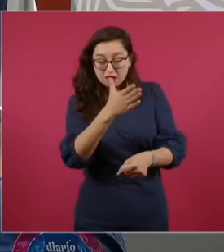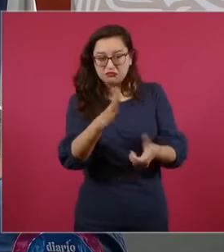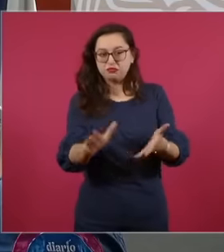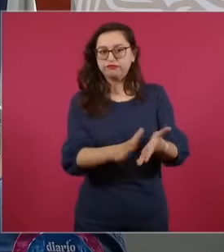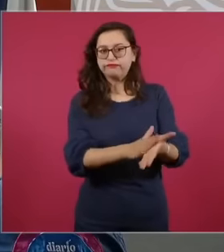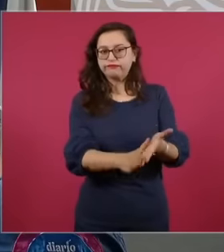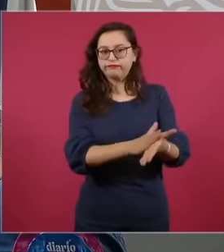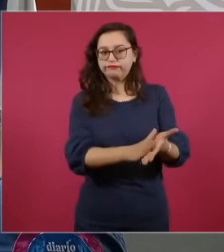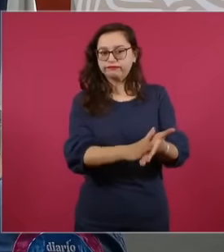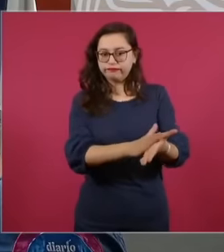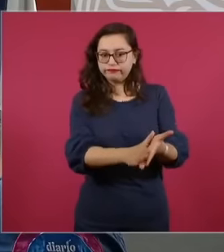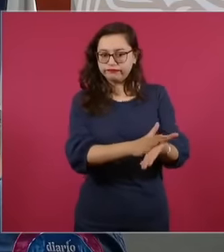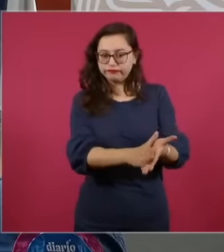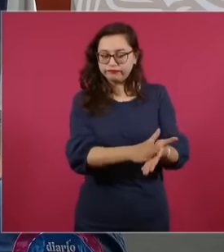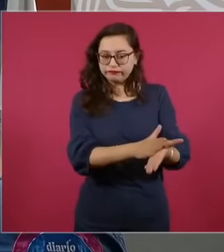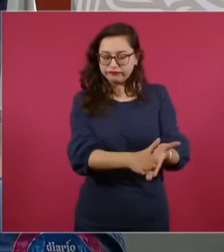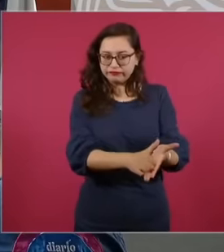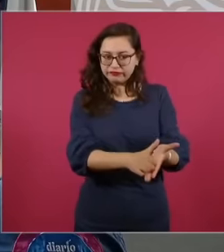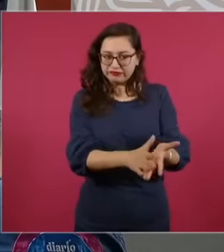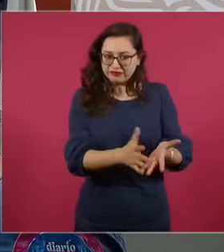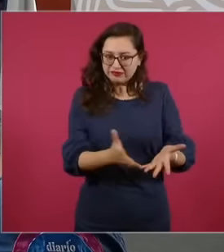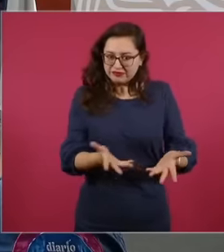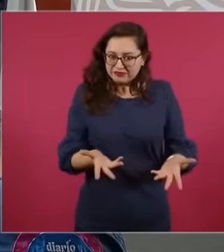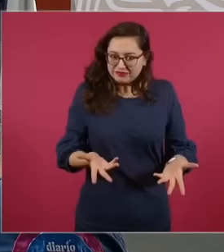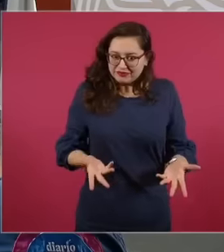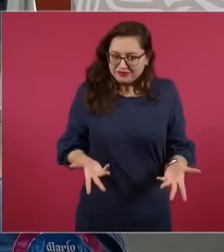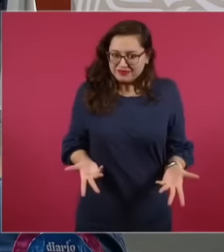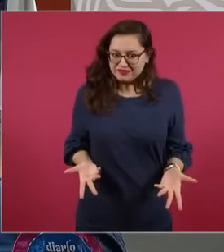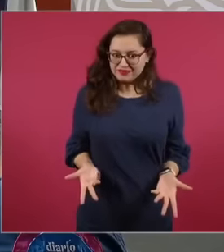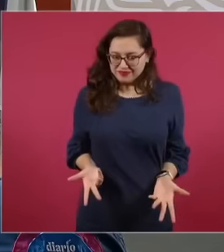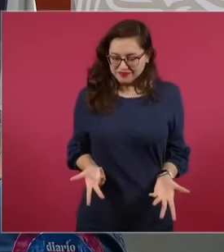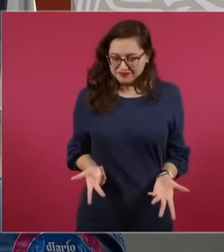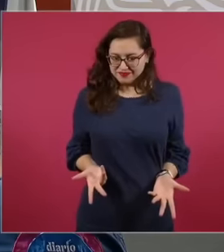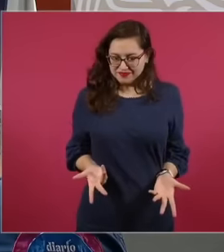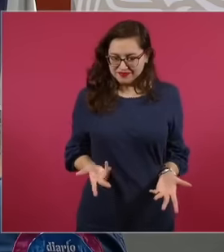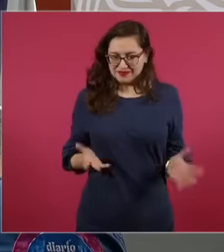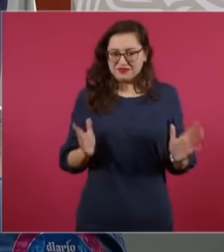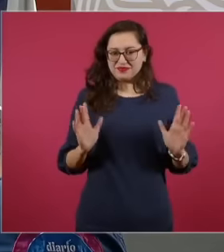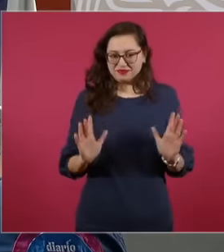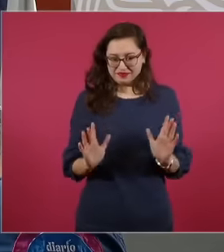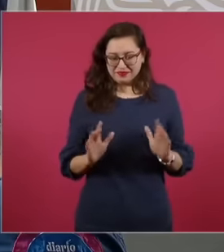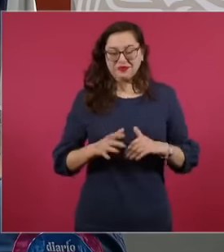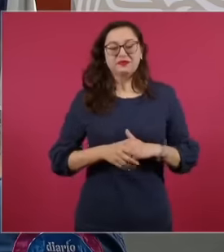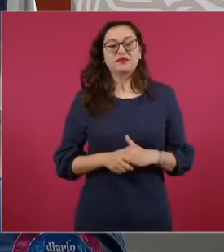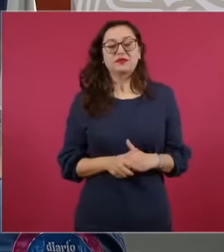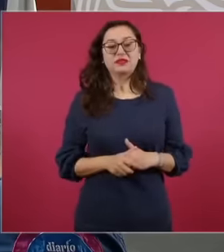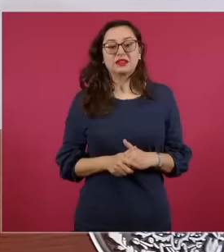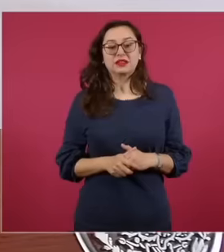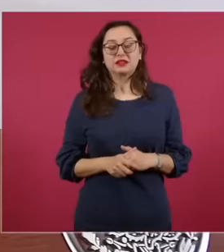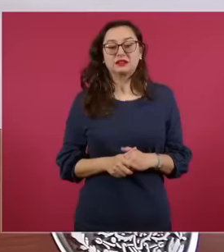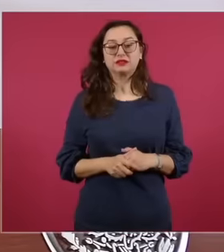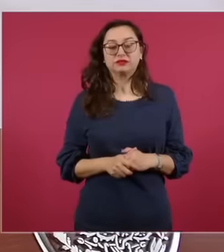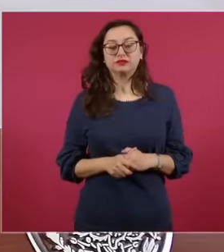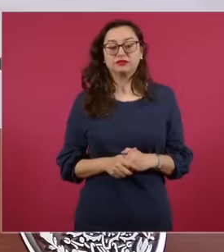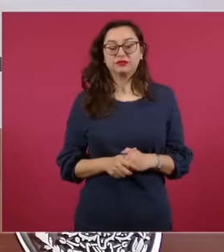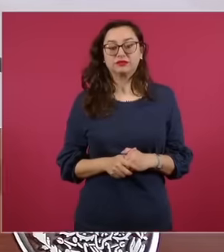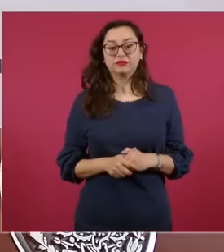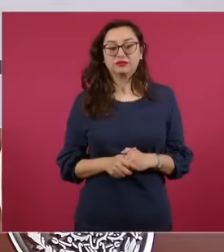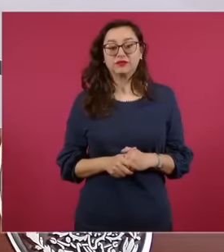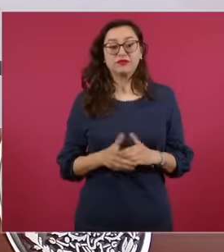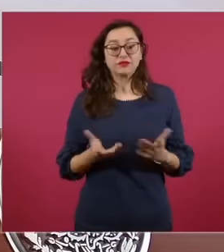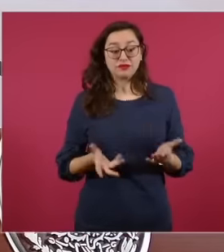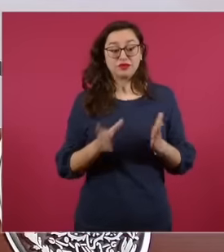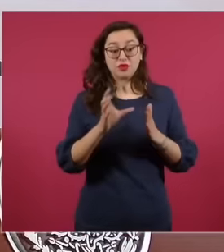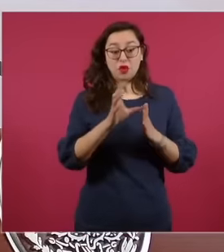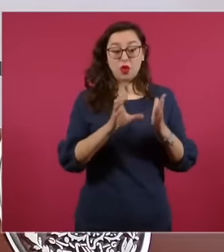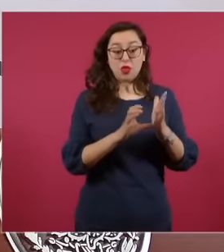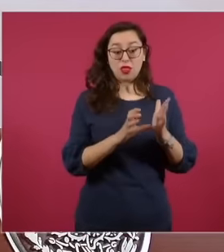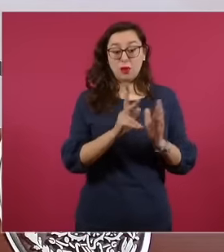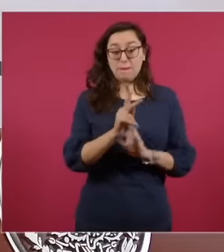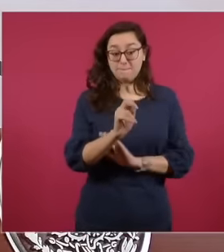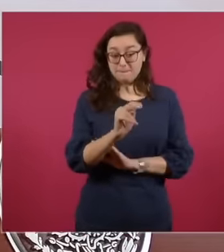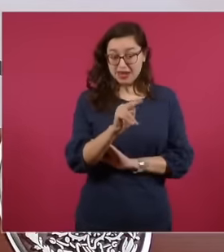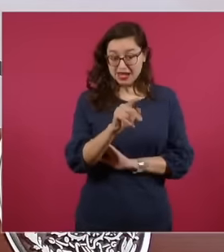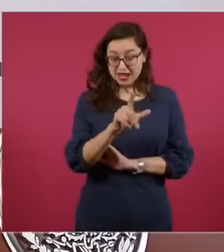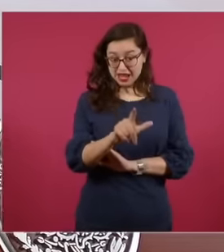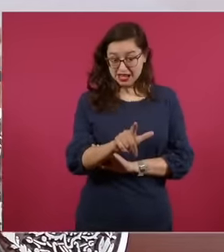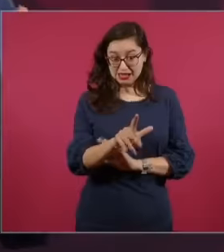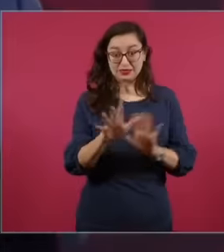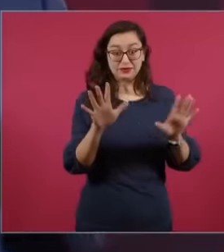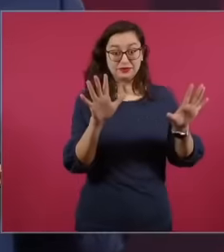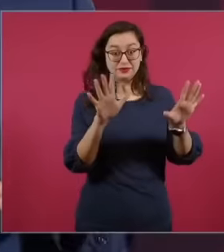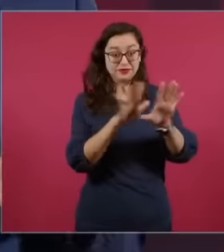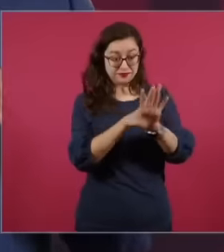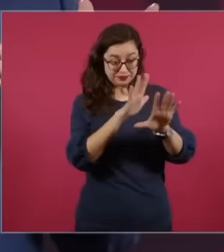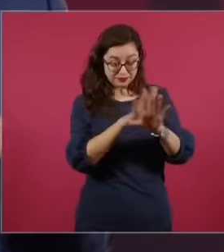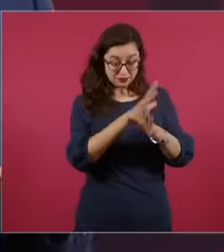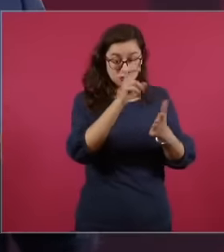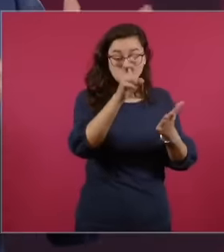reprehensible thing is that the code is reformed. criminal so that